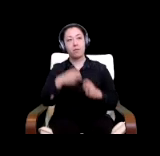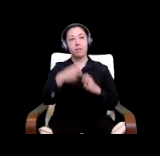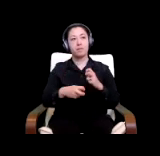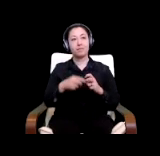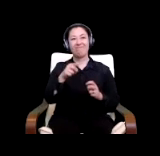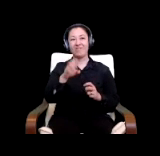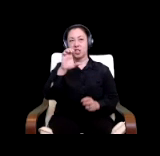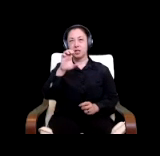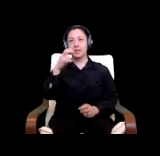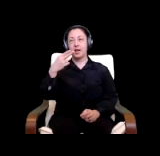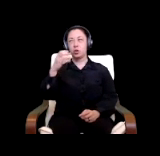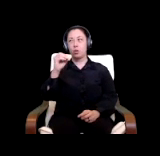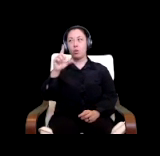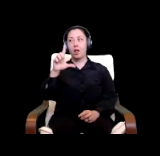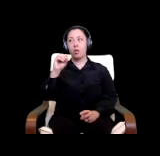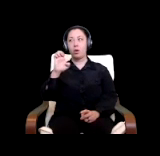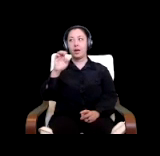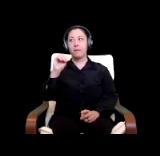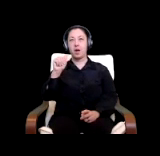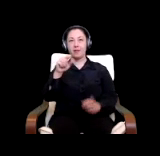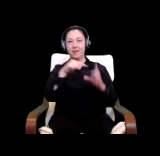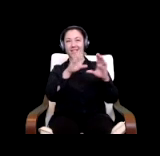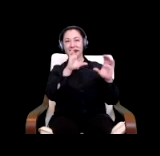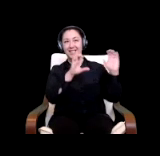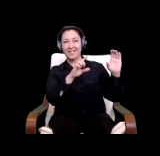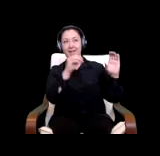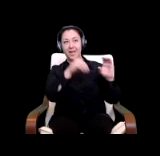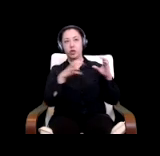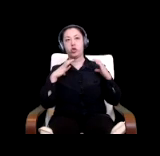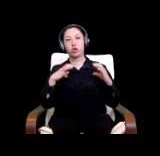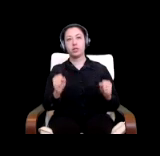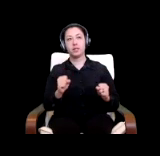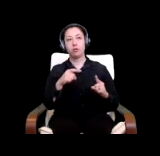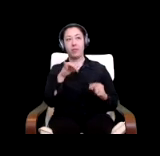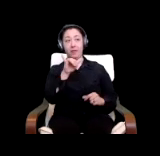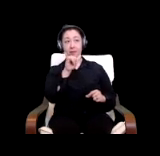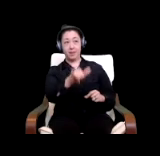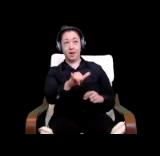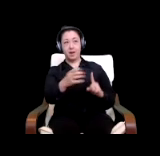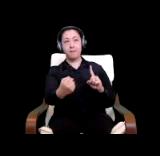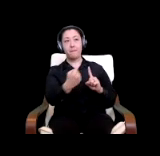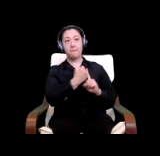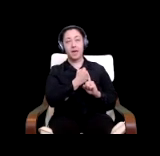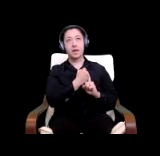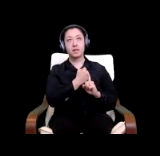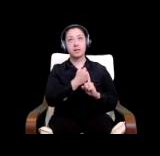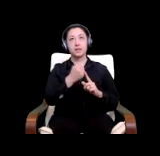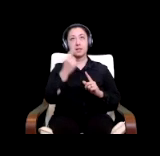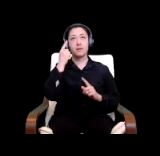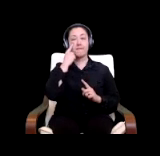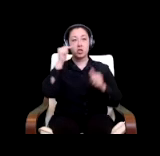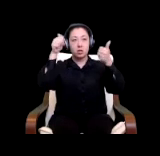which is the size and location which impacts the degree of vision loss. So typically with